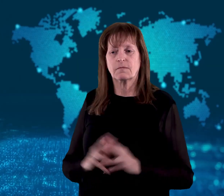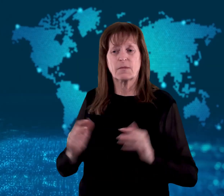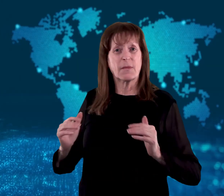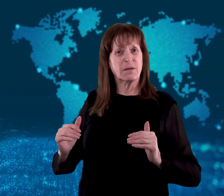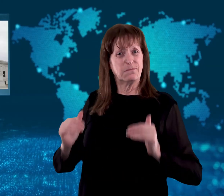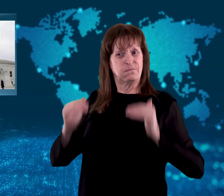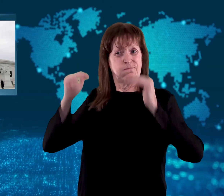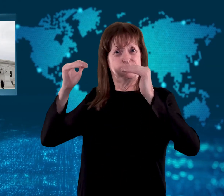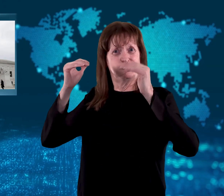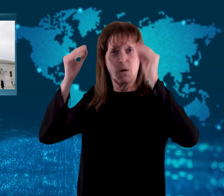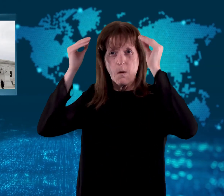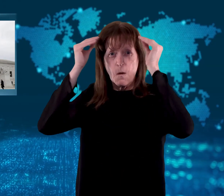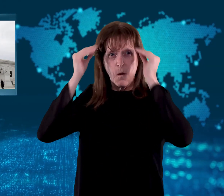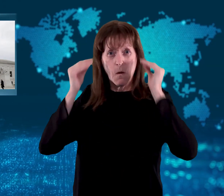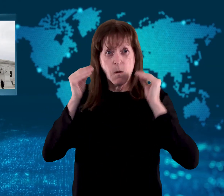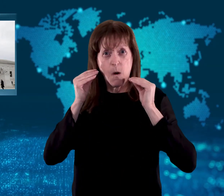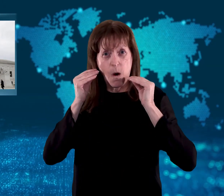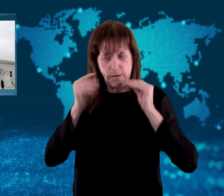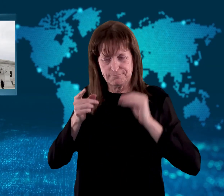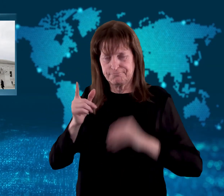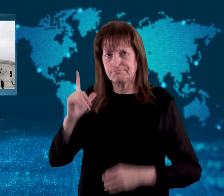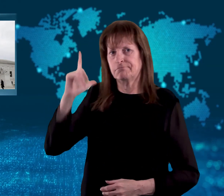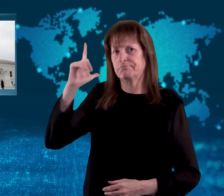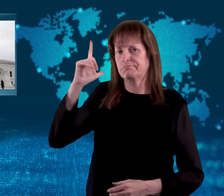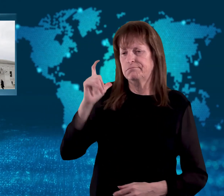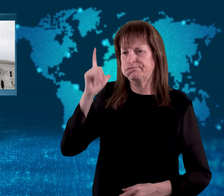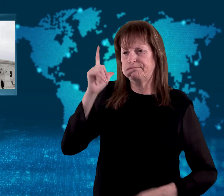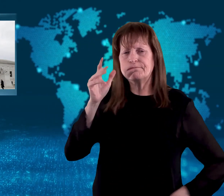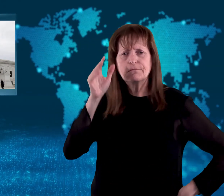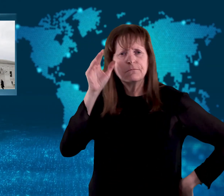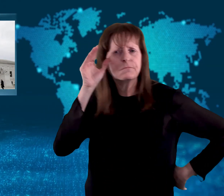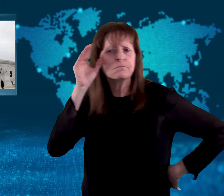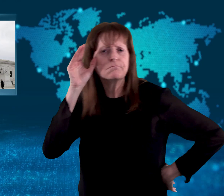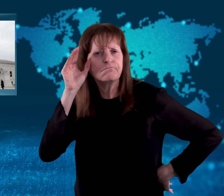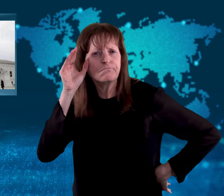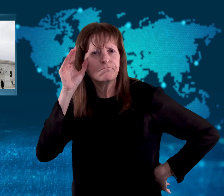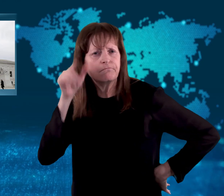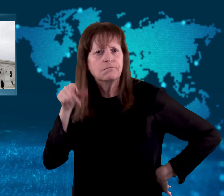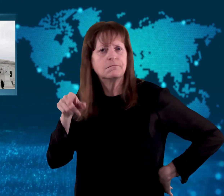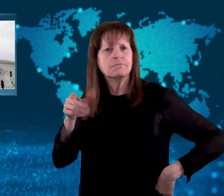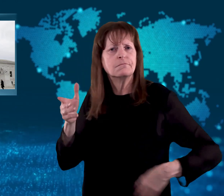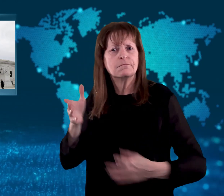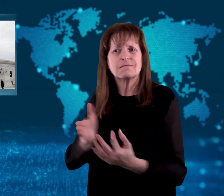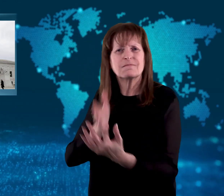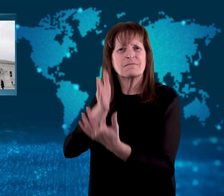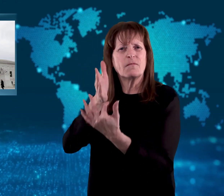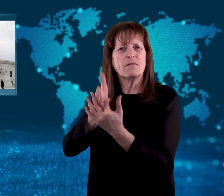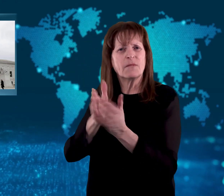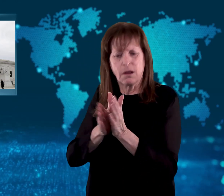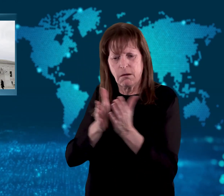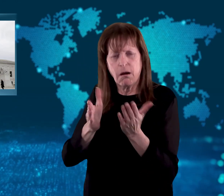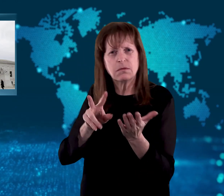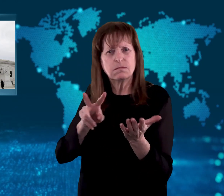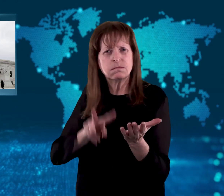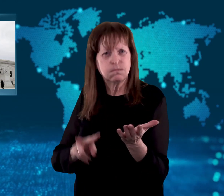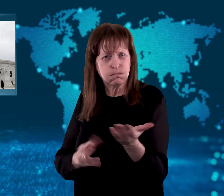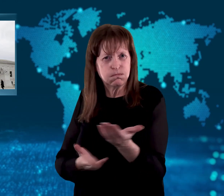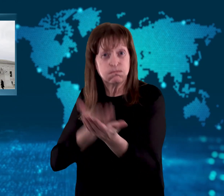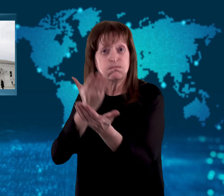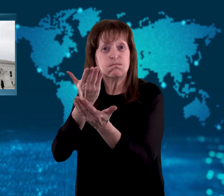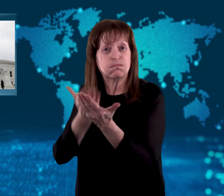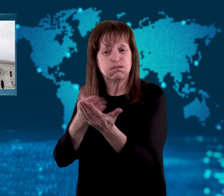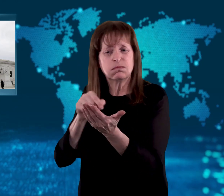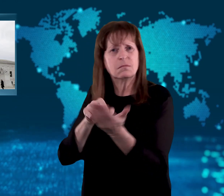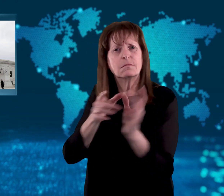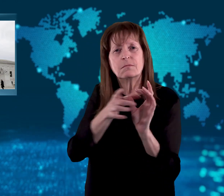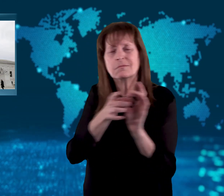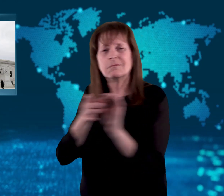[GEORGIA]: The Supreme Court has begun to hear a case regarding LGBTQ+ rights